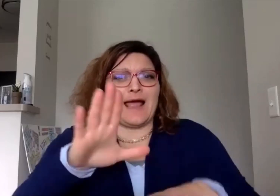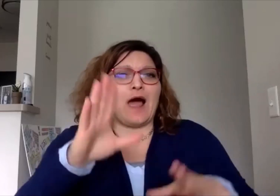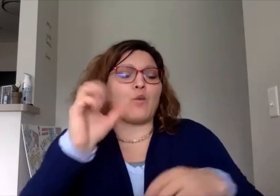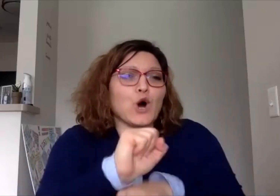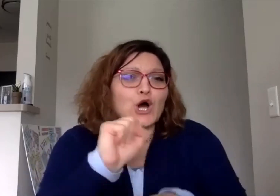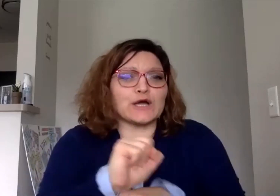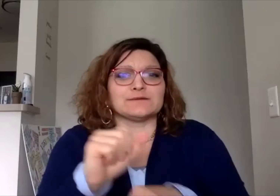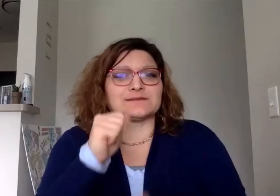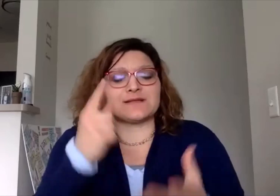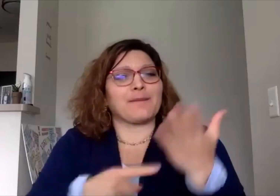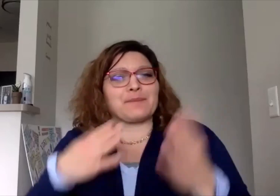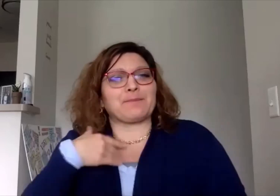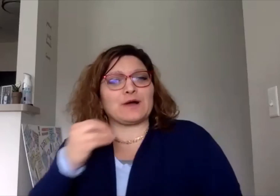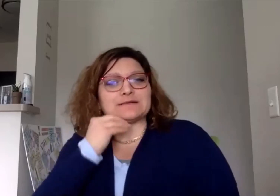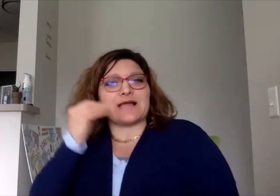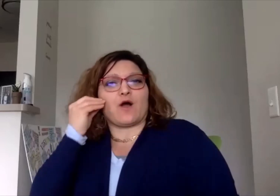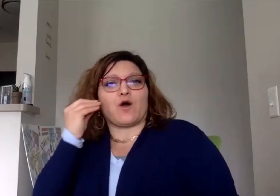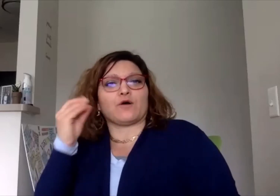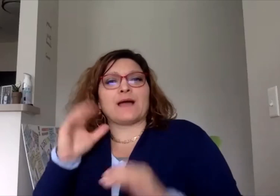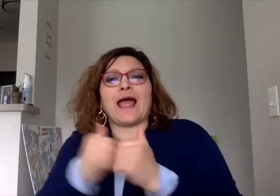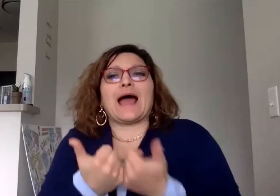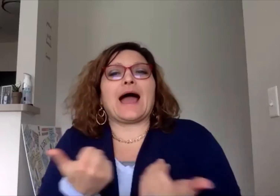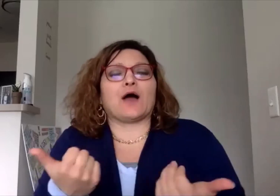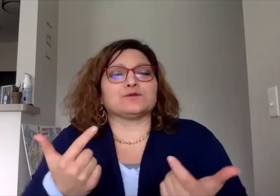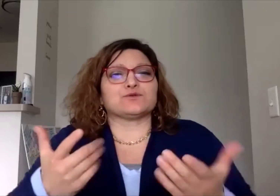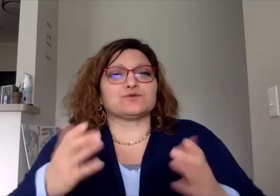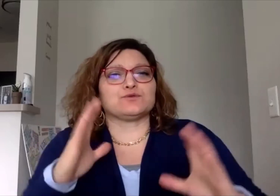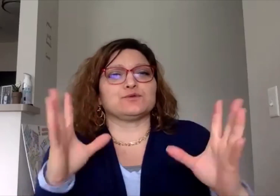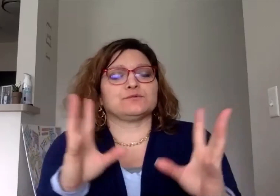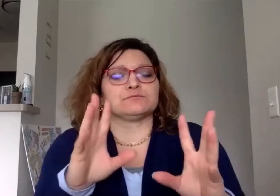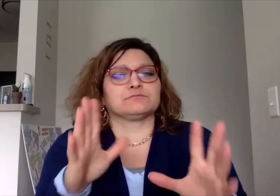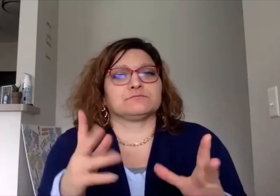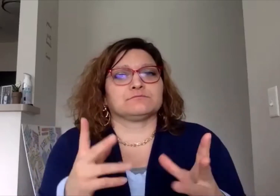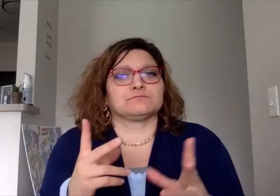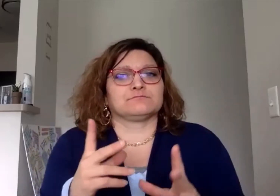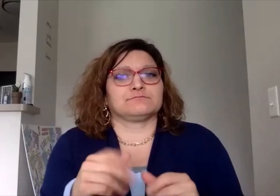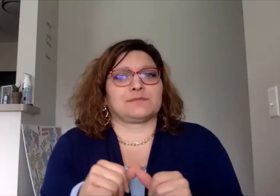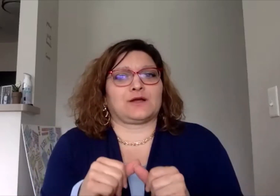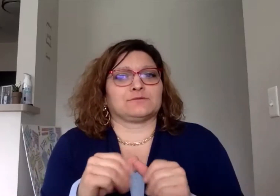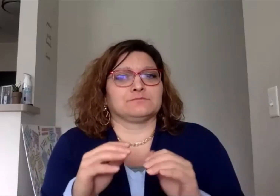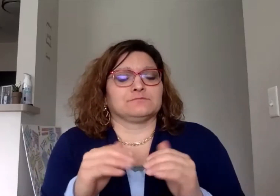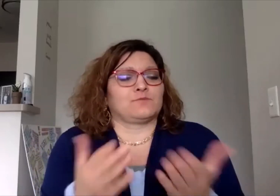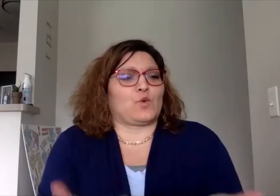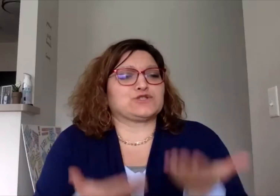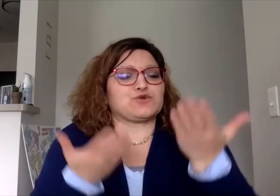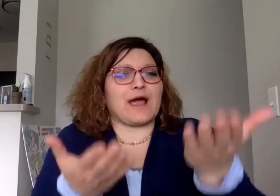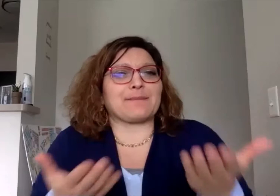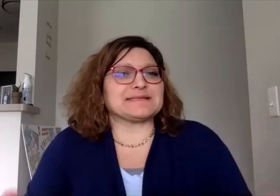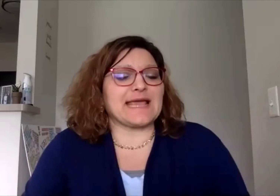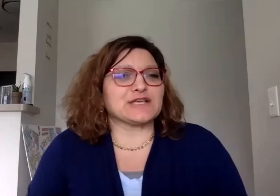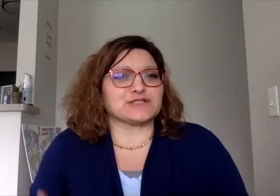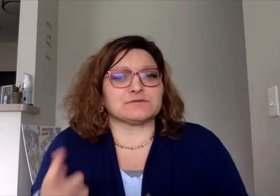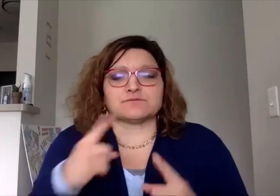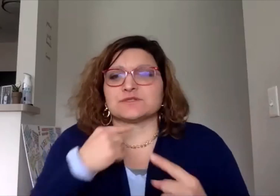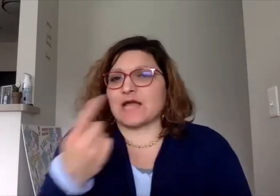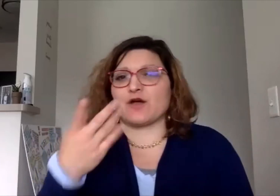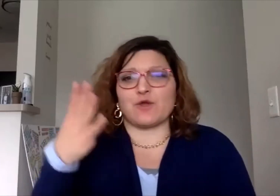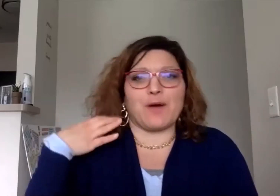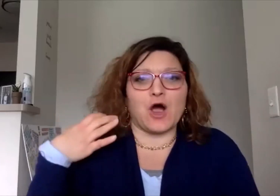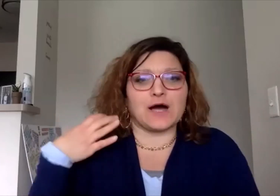at work some people at that home how do you you know what's your recommendation to tell